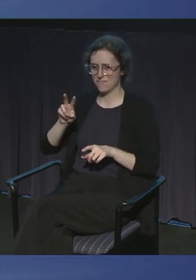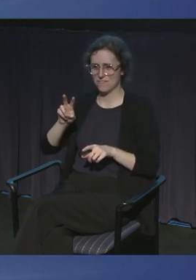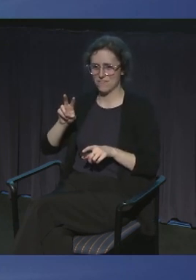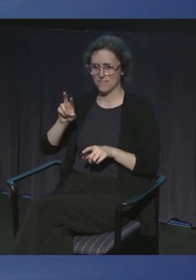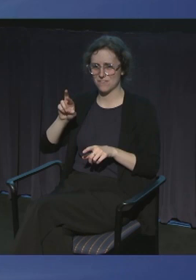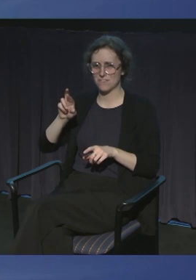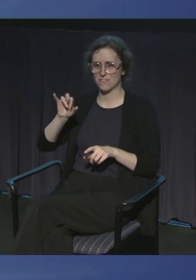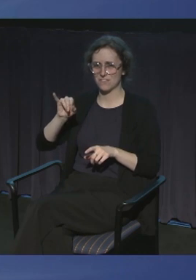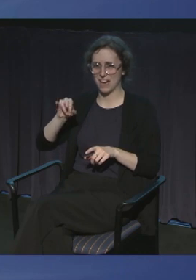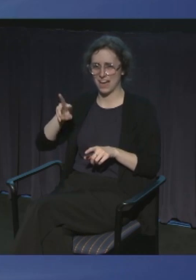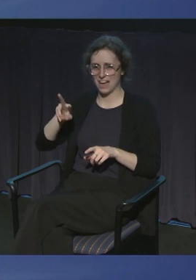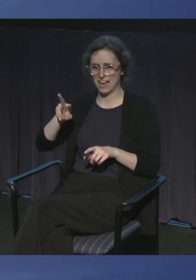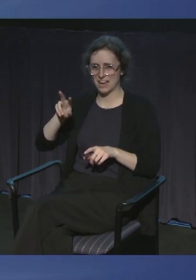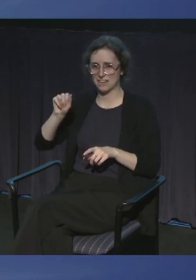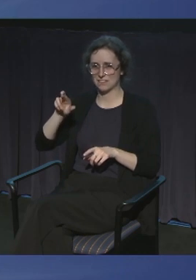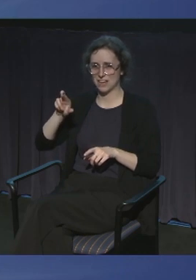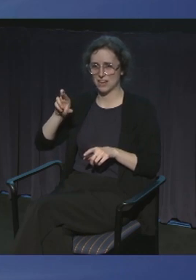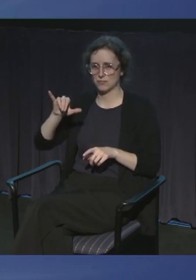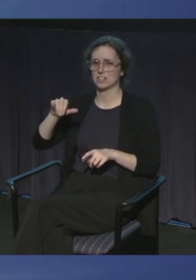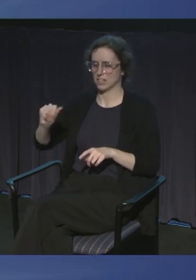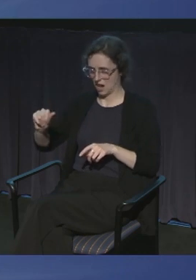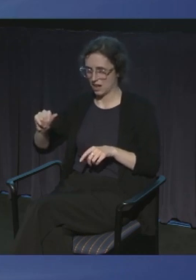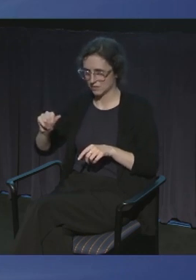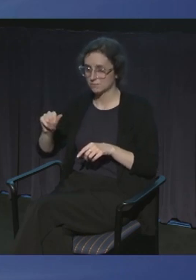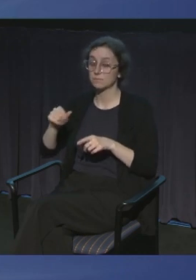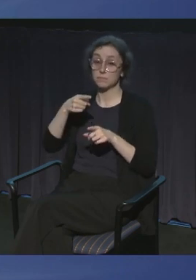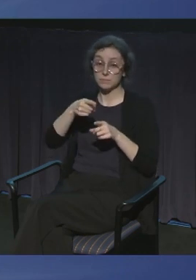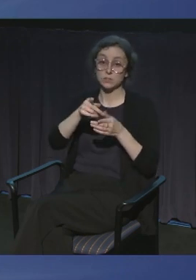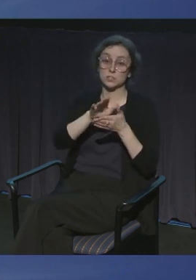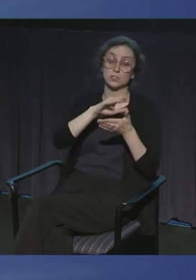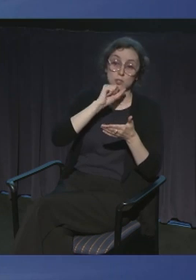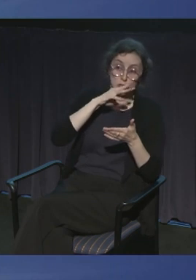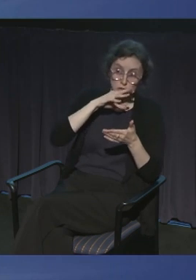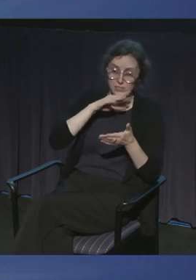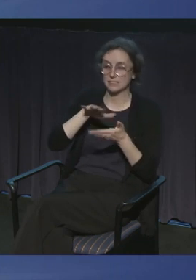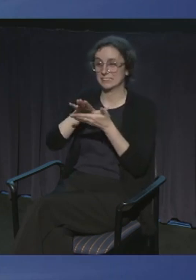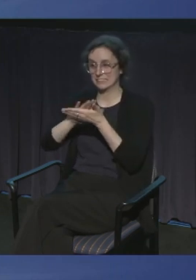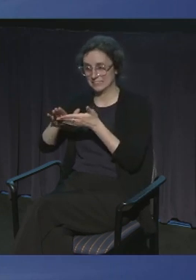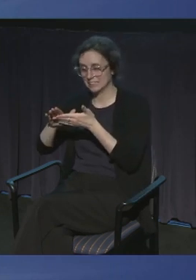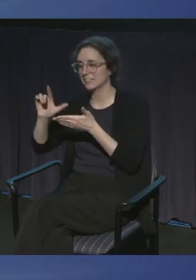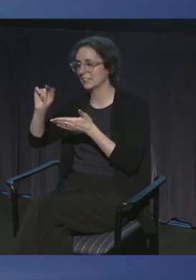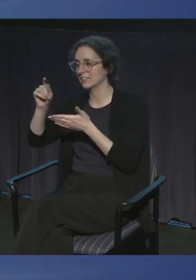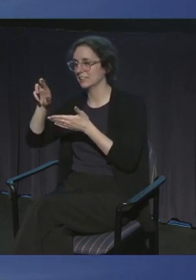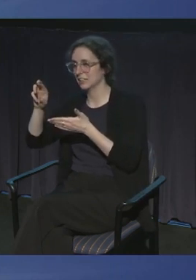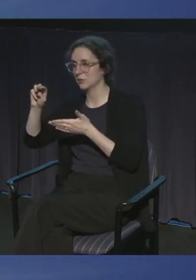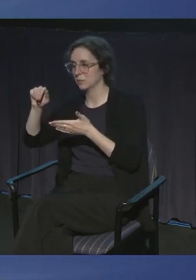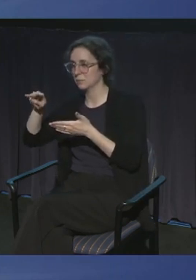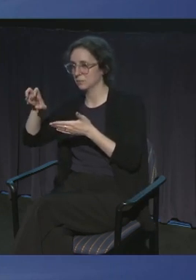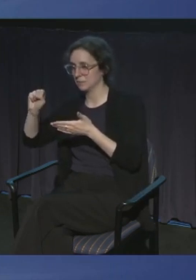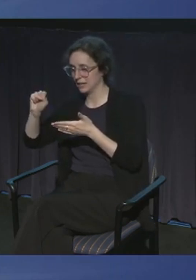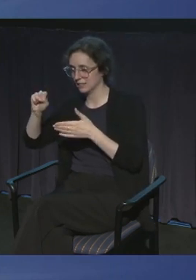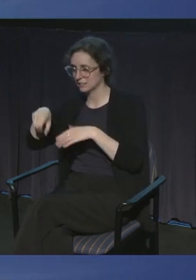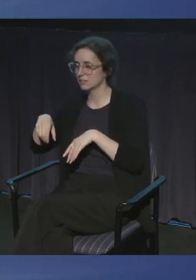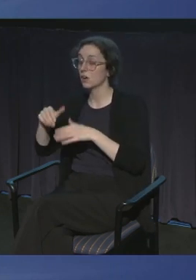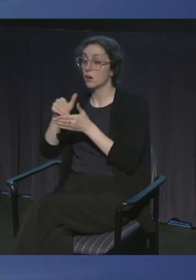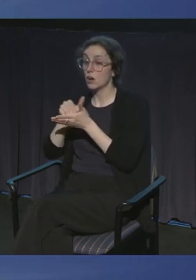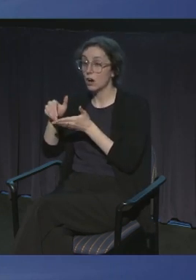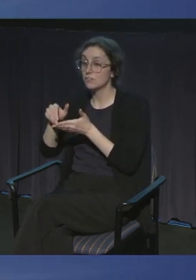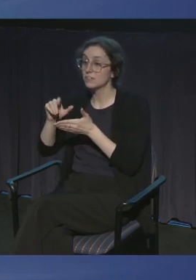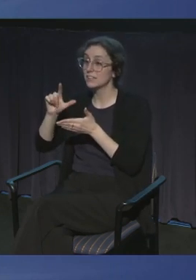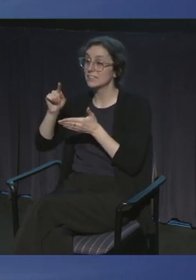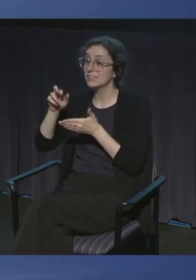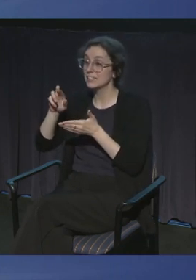DIFFERENT VIBARIA. THIS IS THE